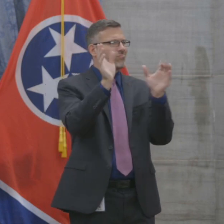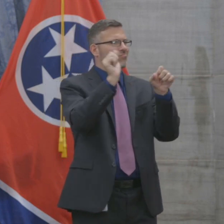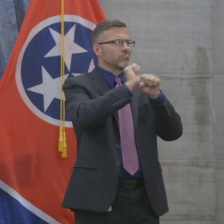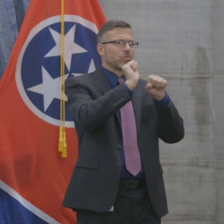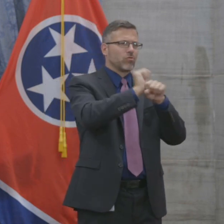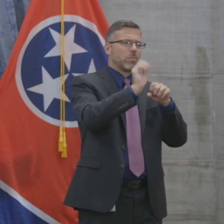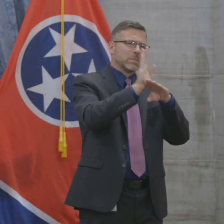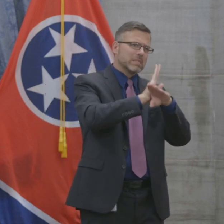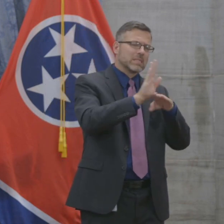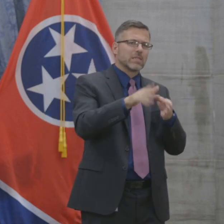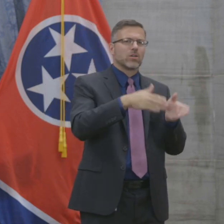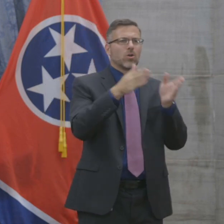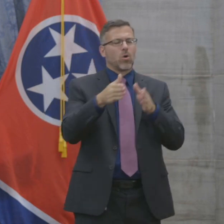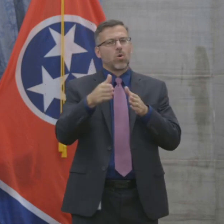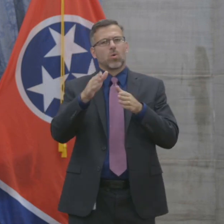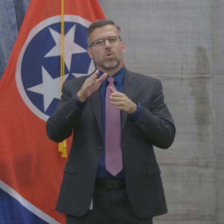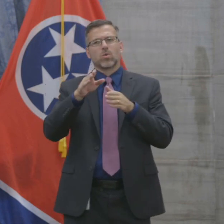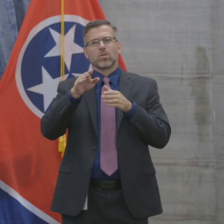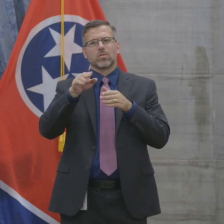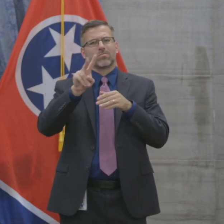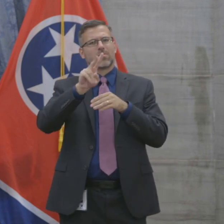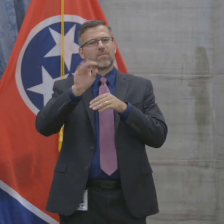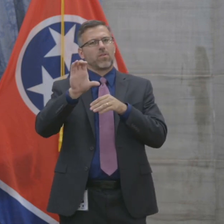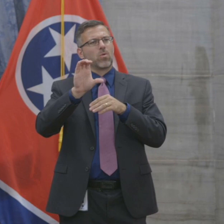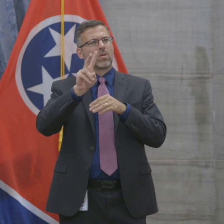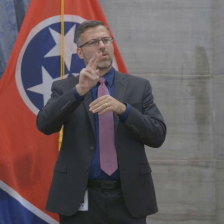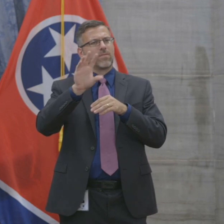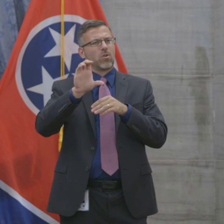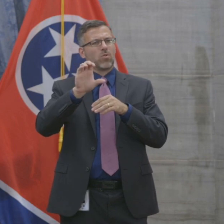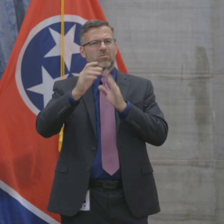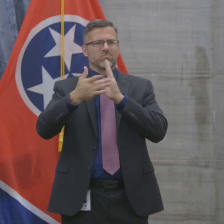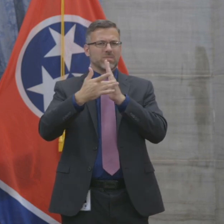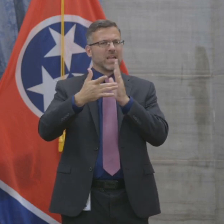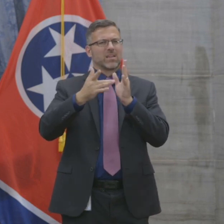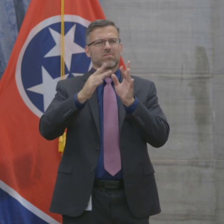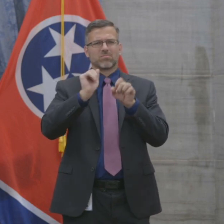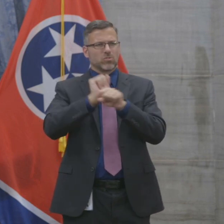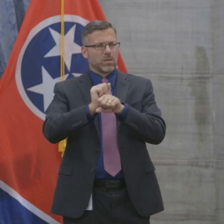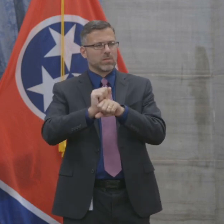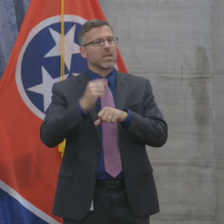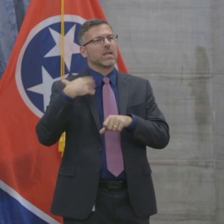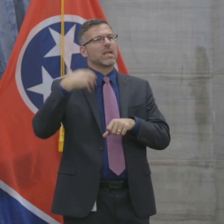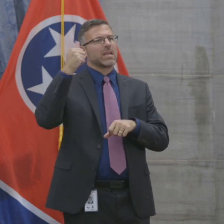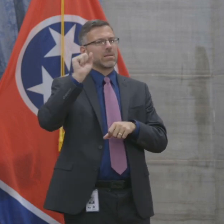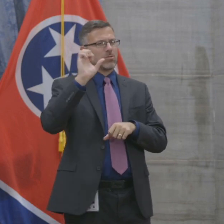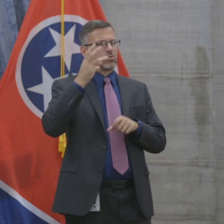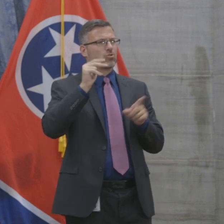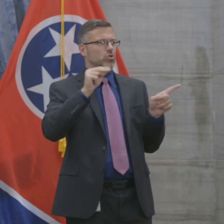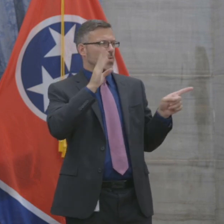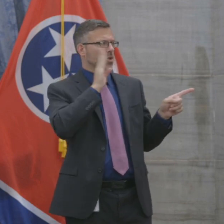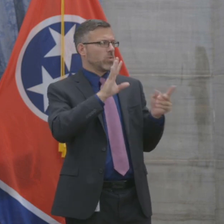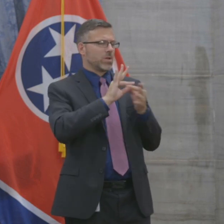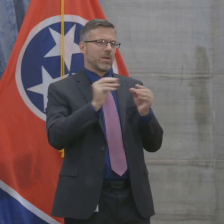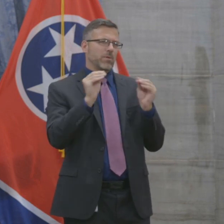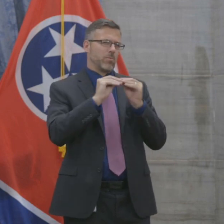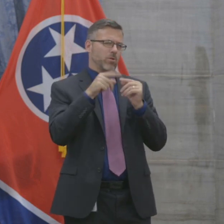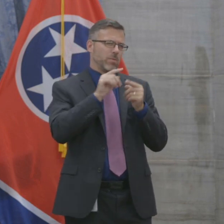all across our state. We know that kids are learning differently but we also know that education, the goal of